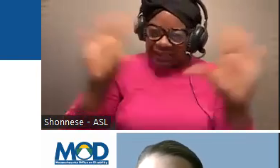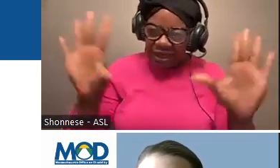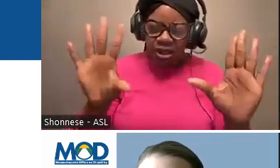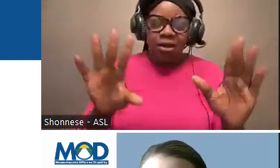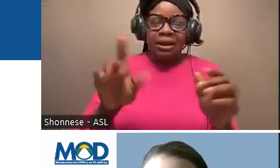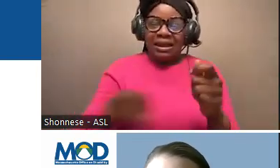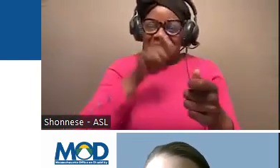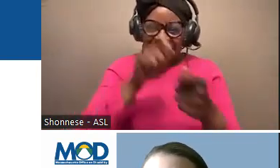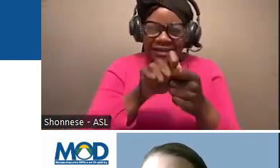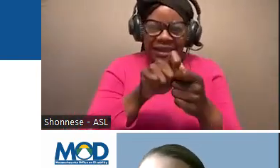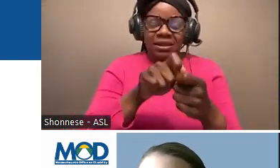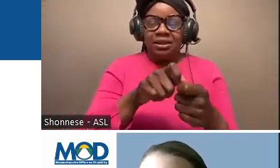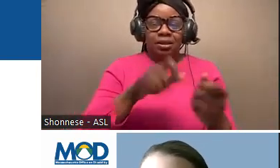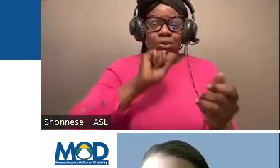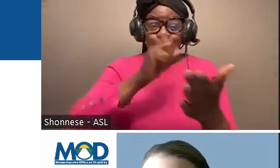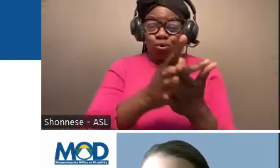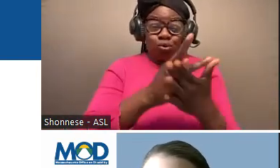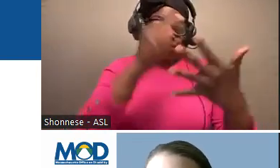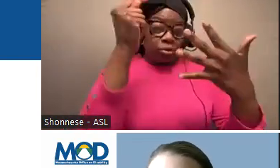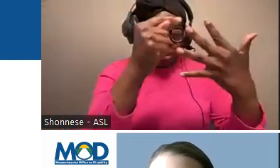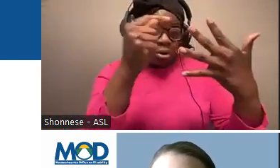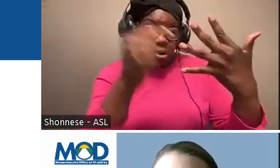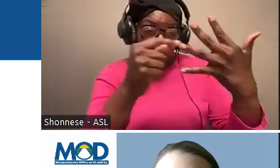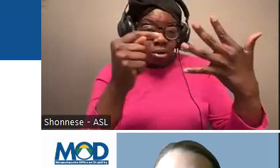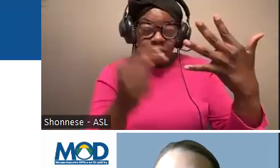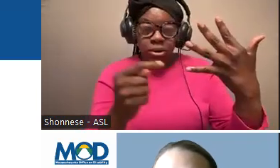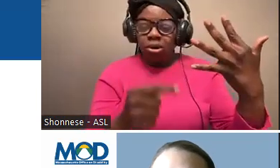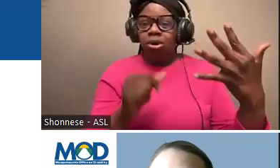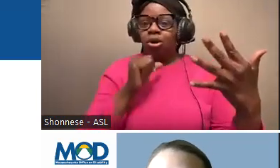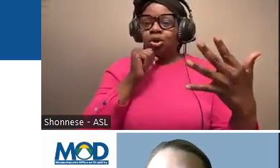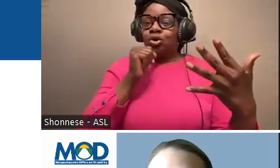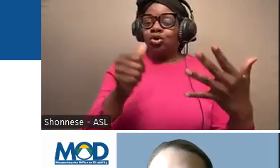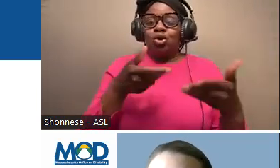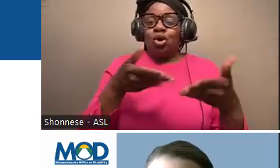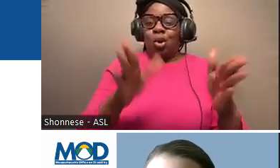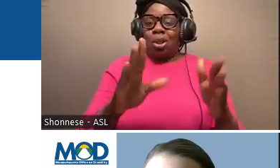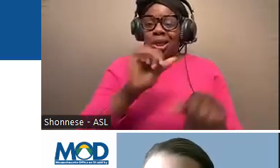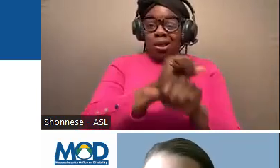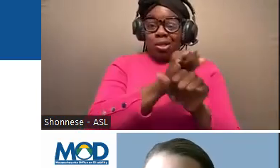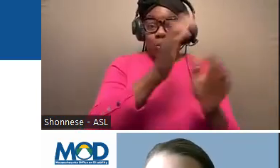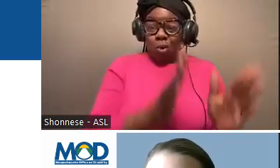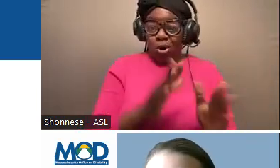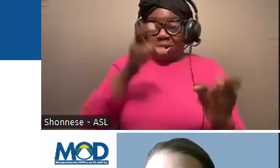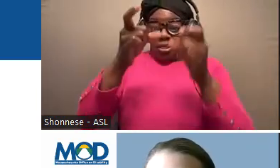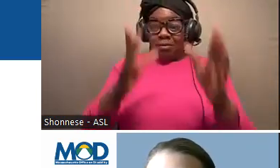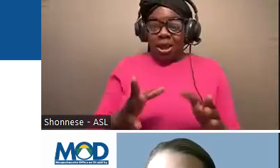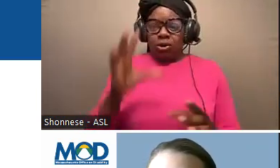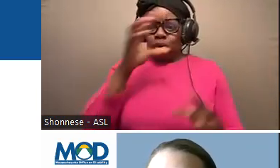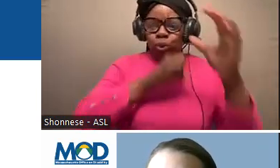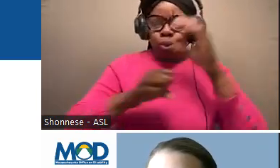how long. Do not let sort of the employee and the manager make assumptions about how